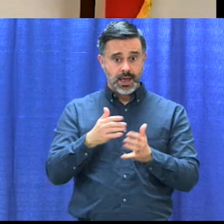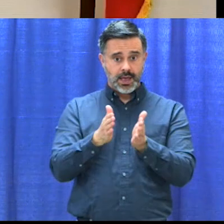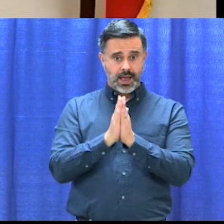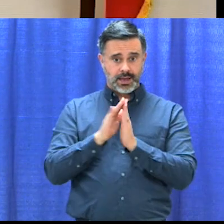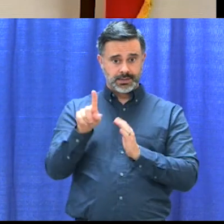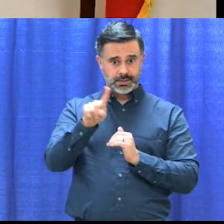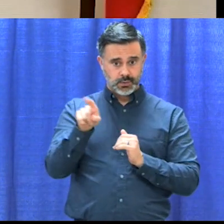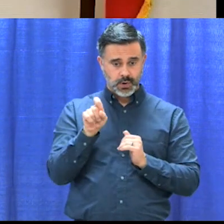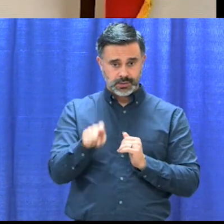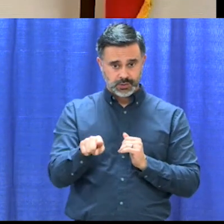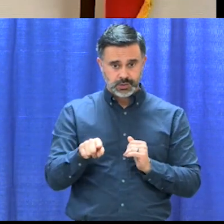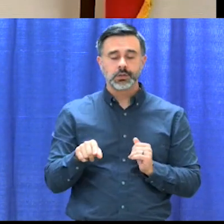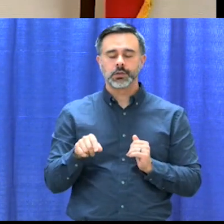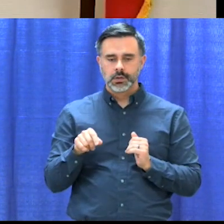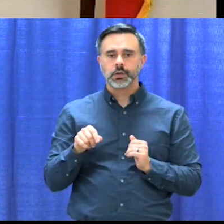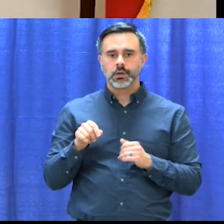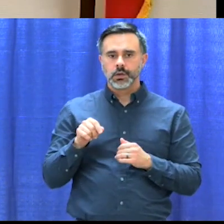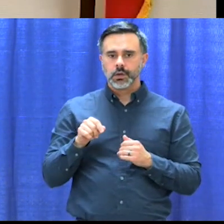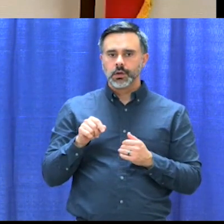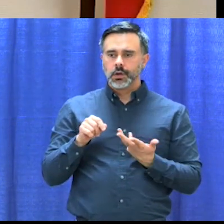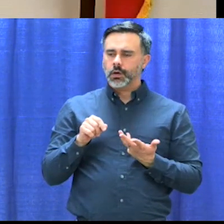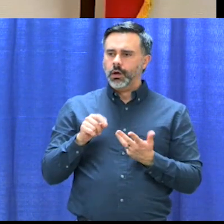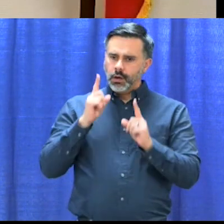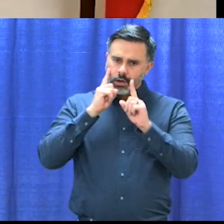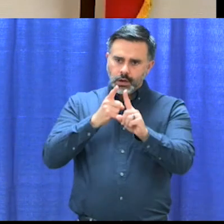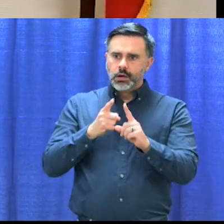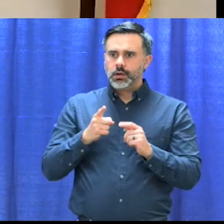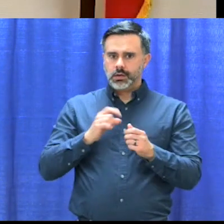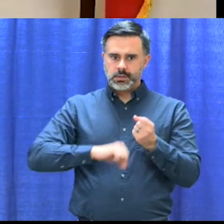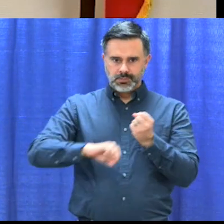not you're willing to add resources to support how we get the word out.